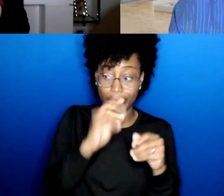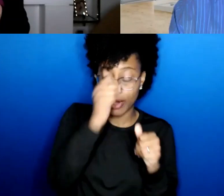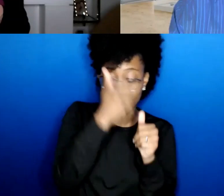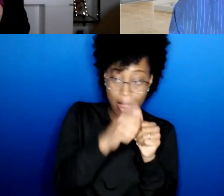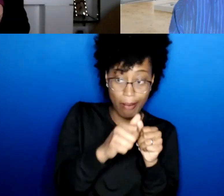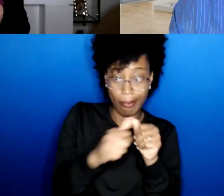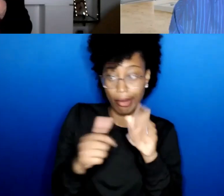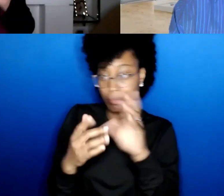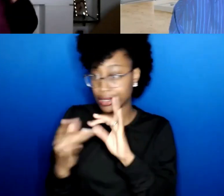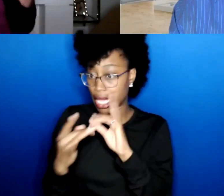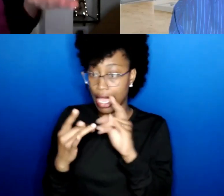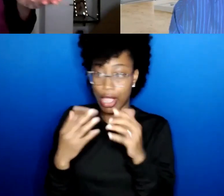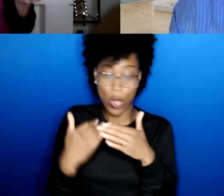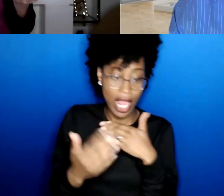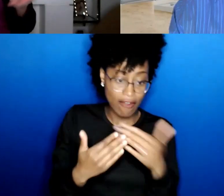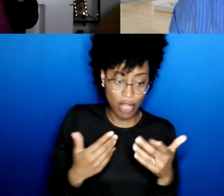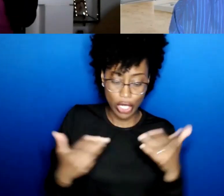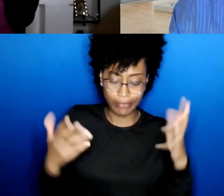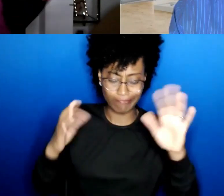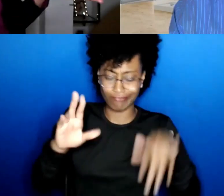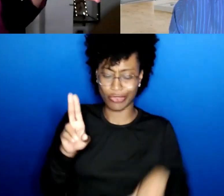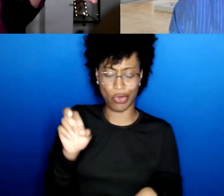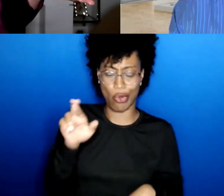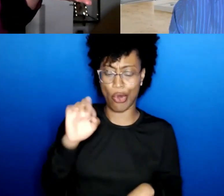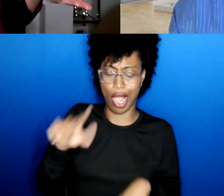URLs. If you are presenting, 06:22:43 you will actually be brought to your